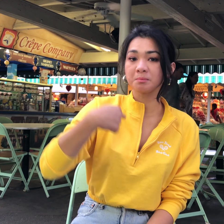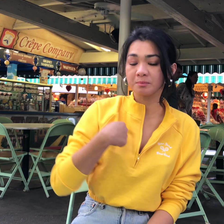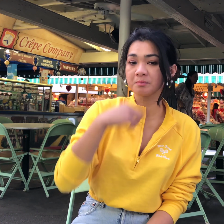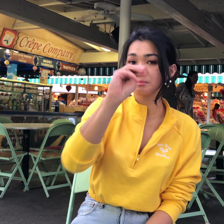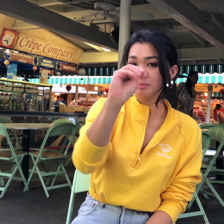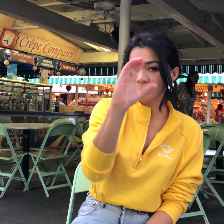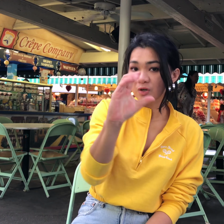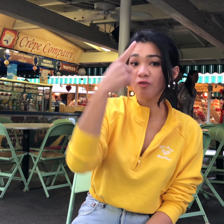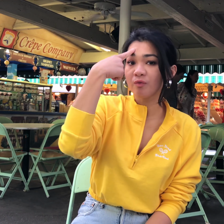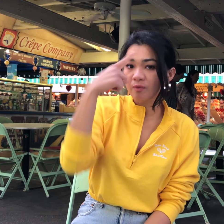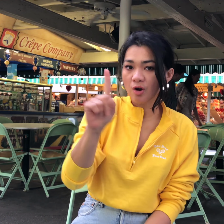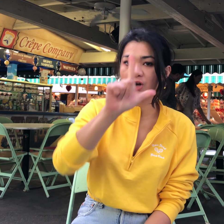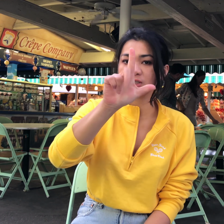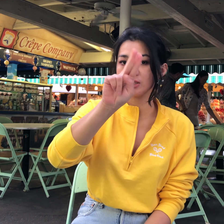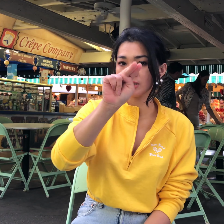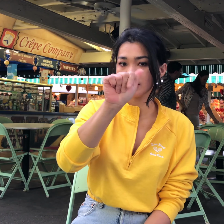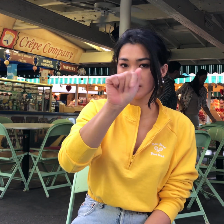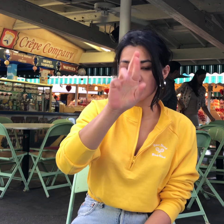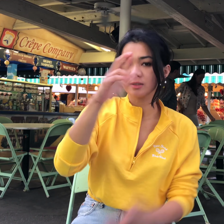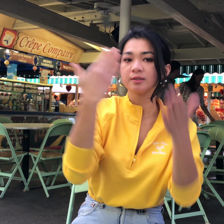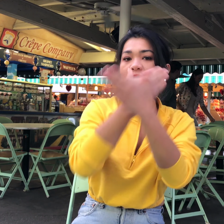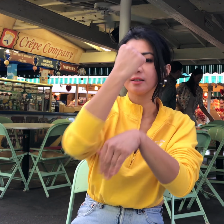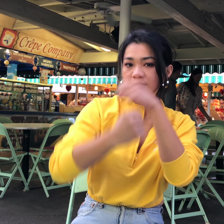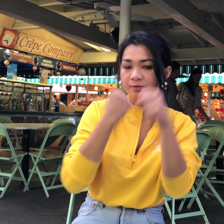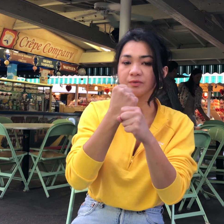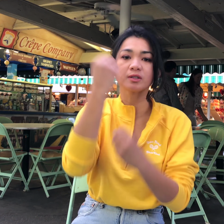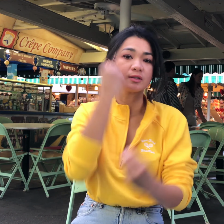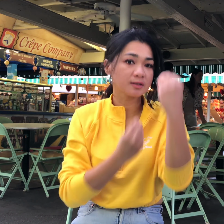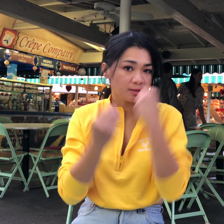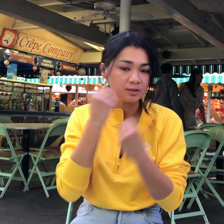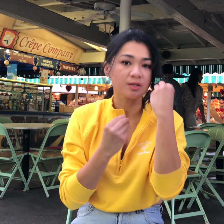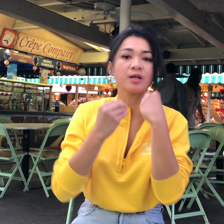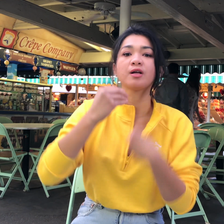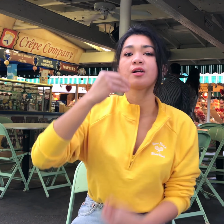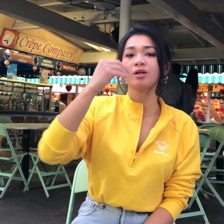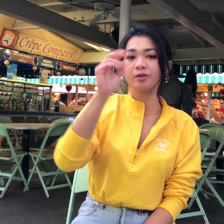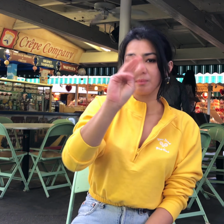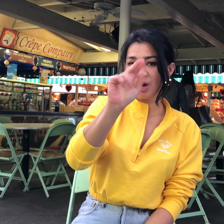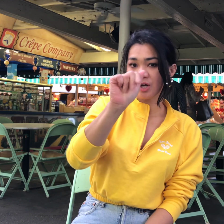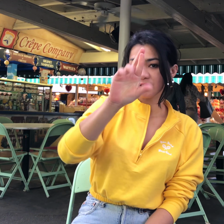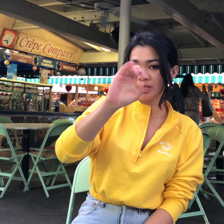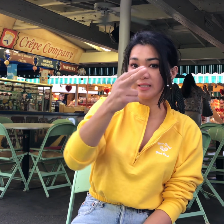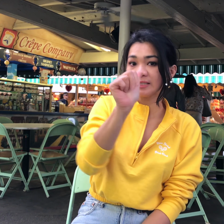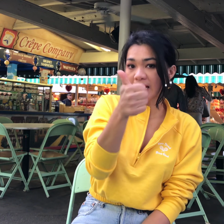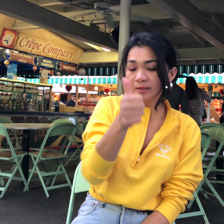I will be your Master of Ceremony for Lunar New Year banquet on March 10th.